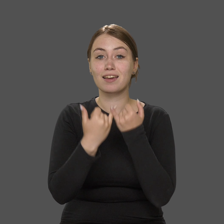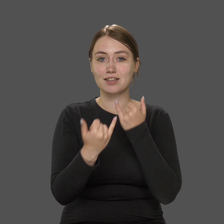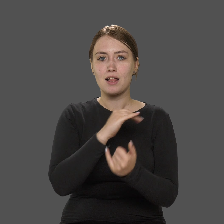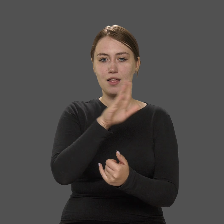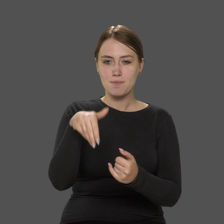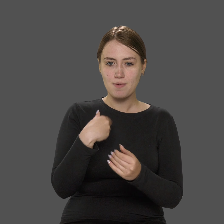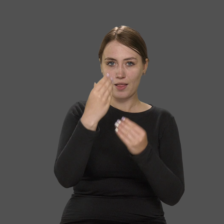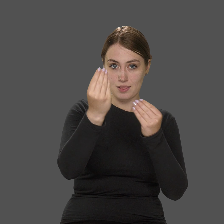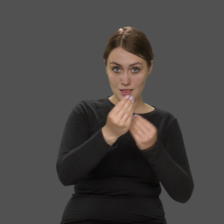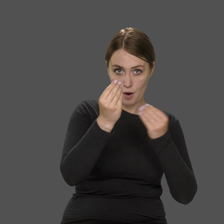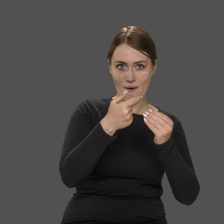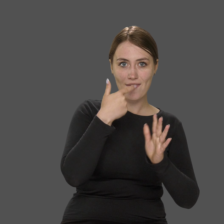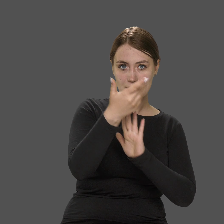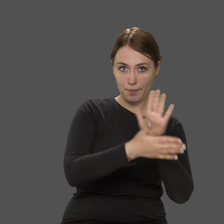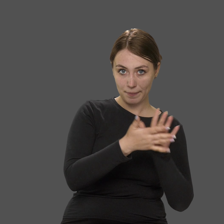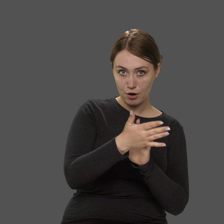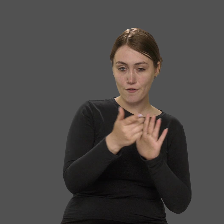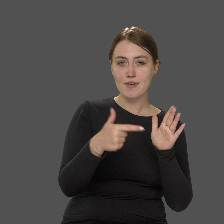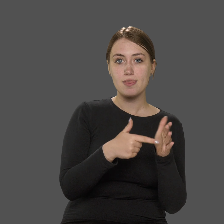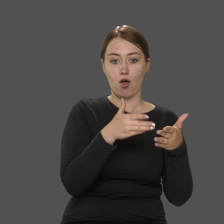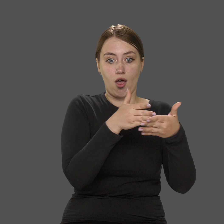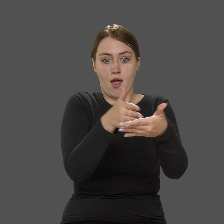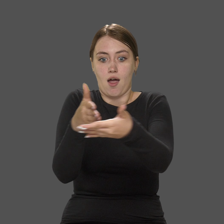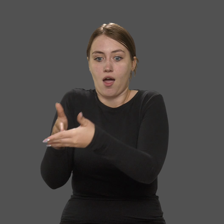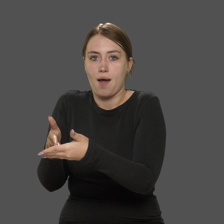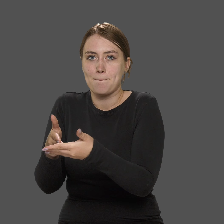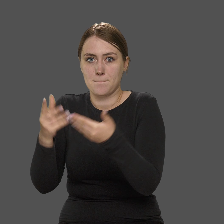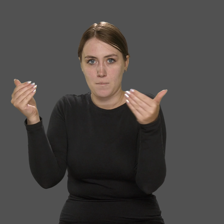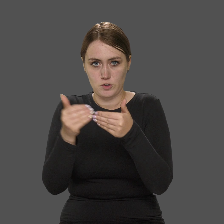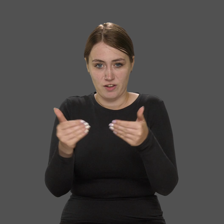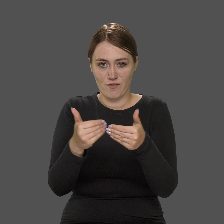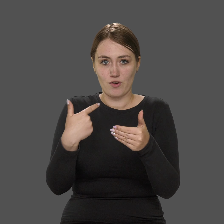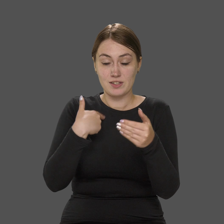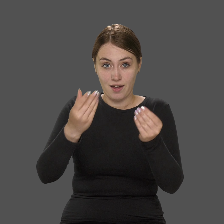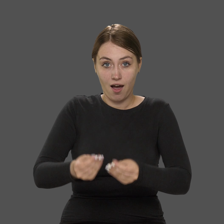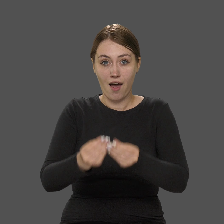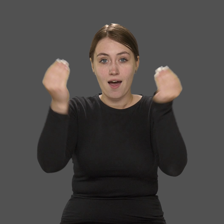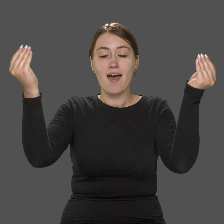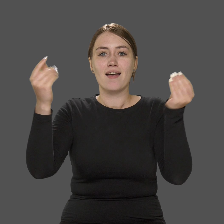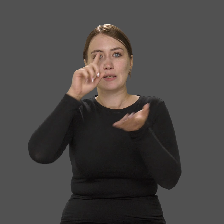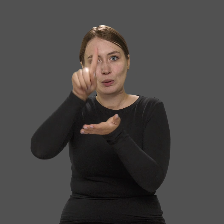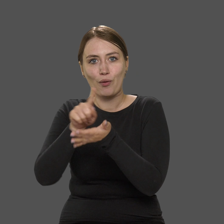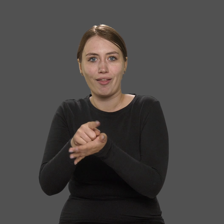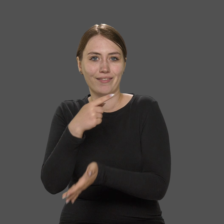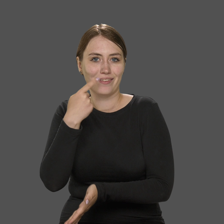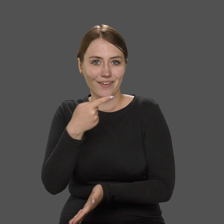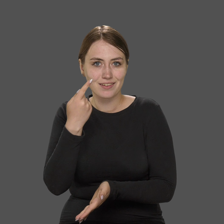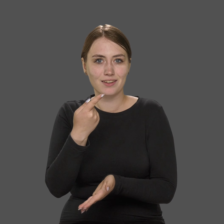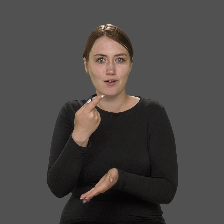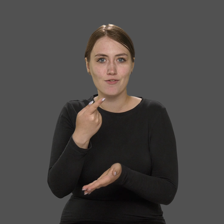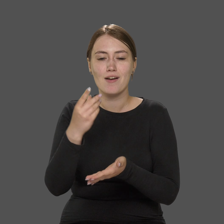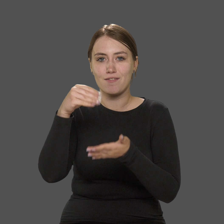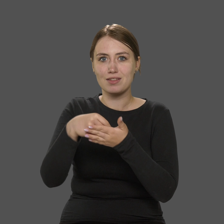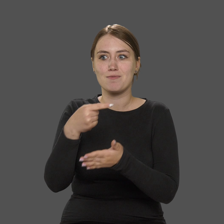learning sign language does not hinder the acquisition